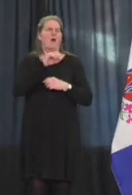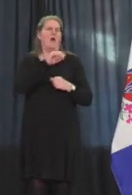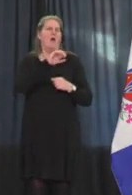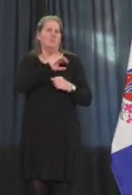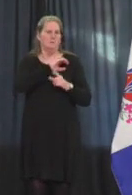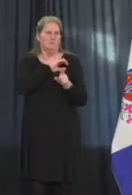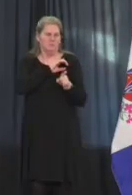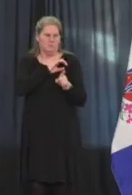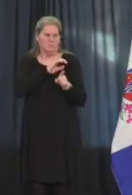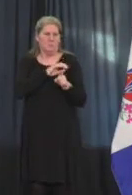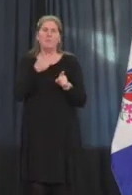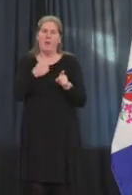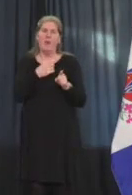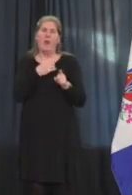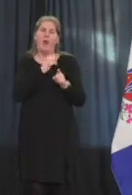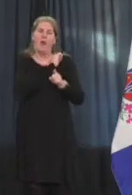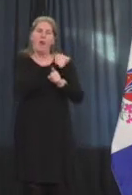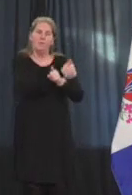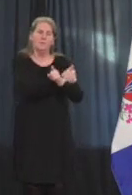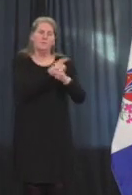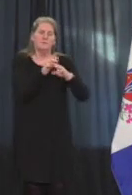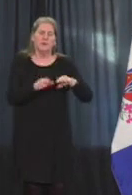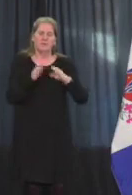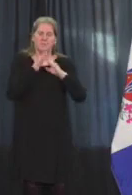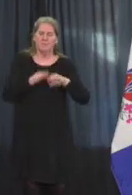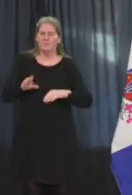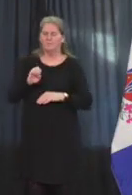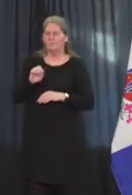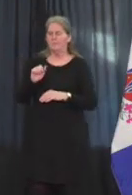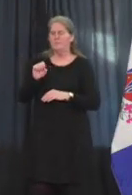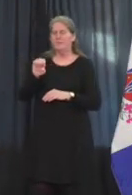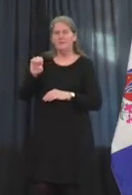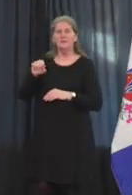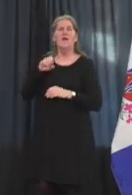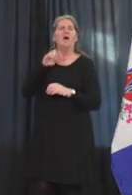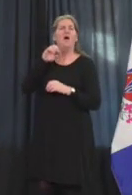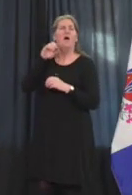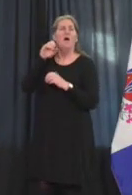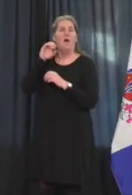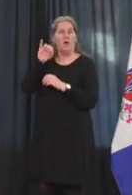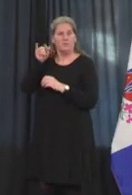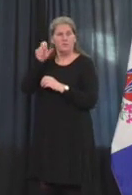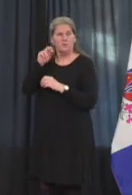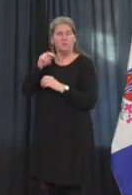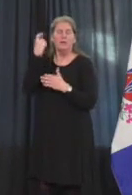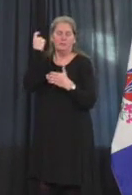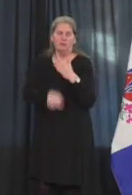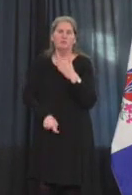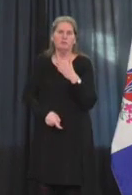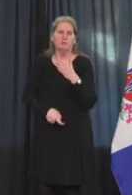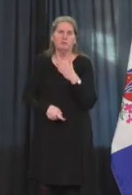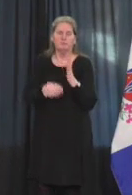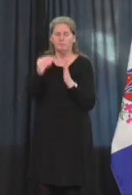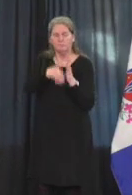THE POWERS OF A PEACE OFFICER, INCLUDING THE ABILITY TO CHARGE INDIVIDUALS. ENFORCEMENT OFFICERS WILL BE